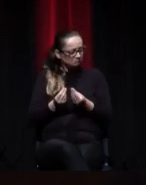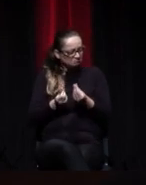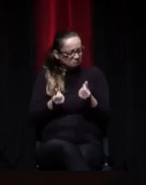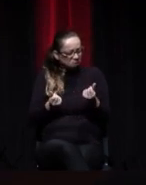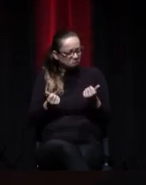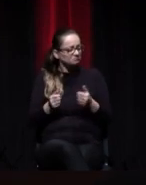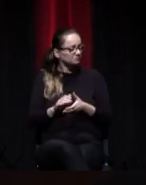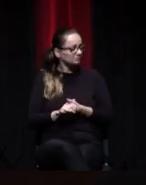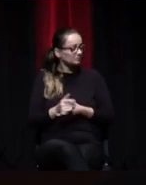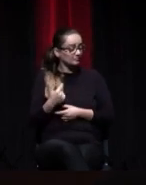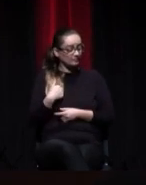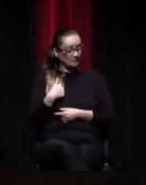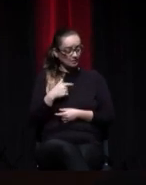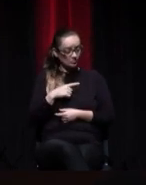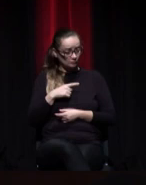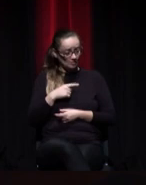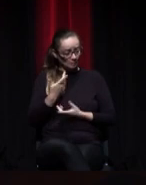I thought